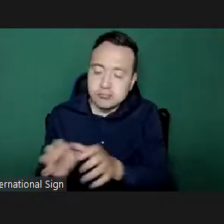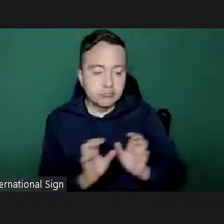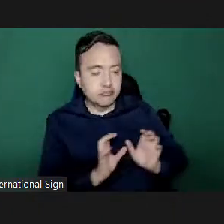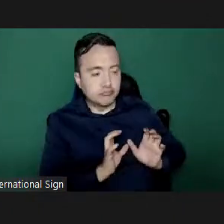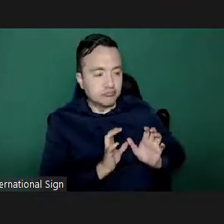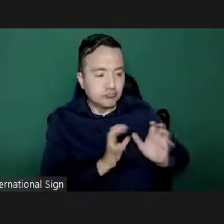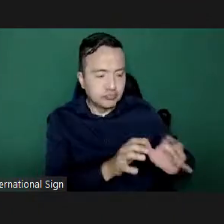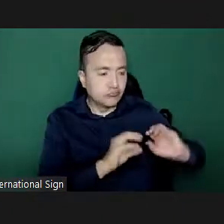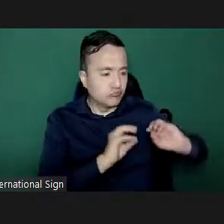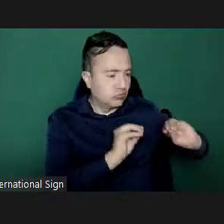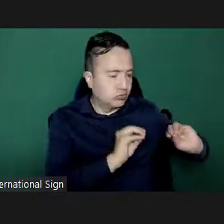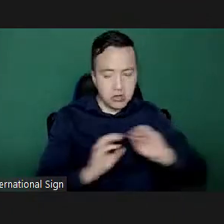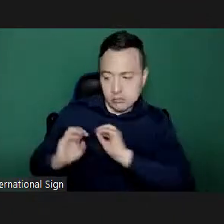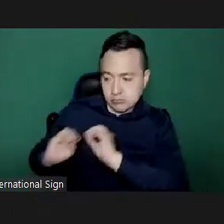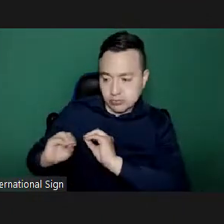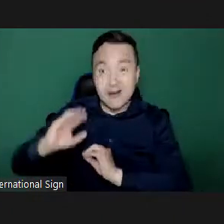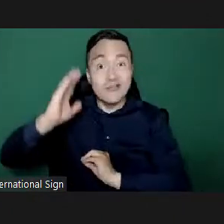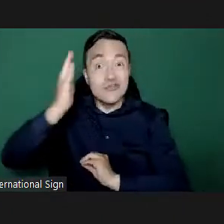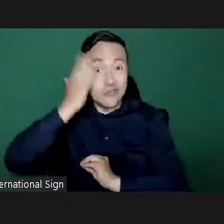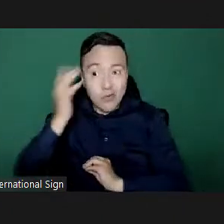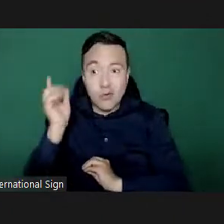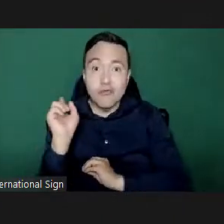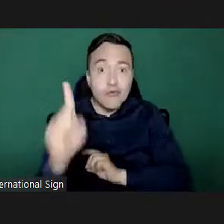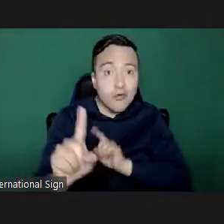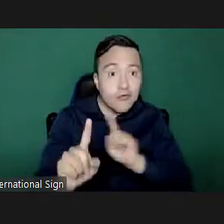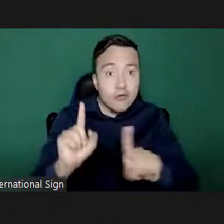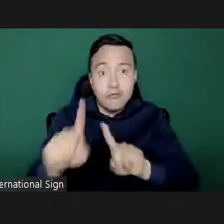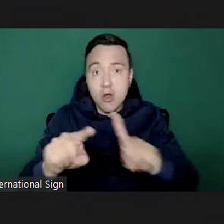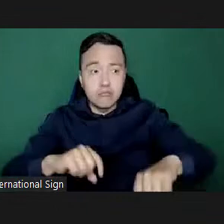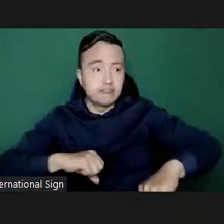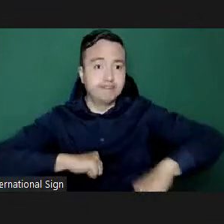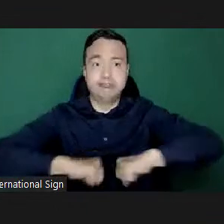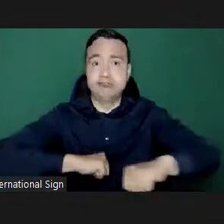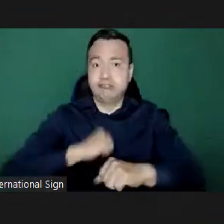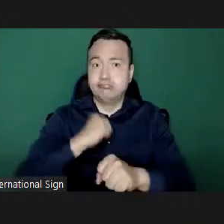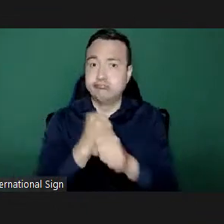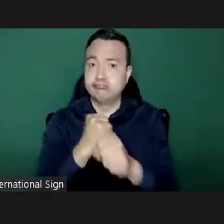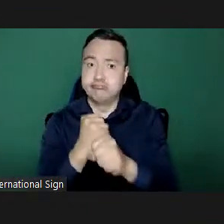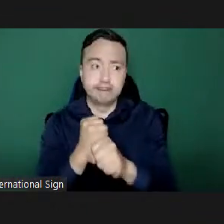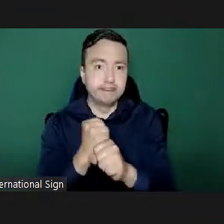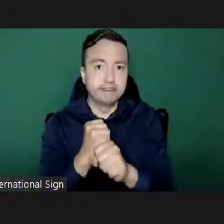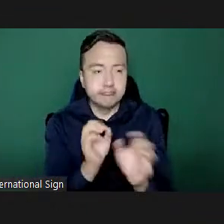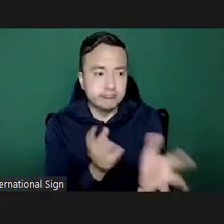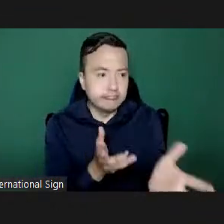the board. Included in that is also in the behavioral sciences, through